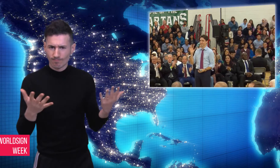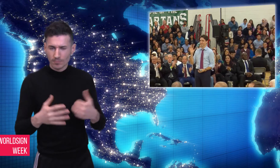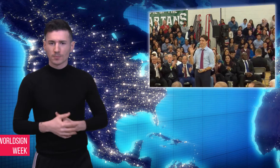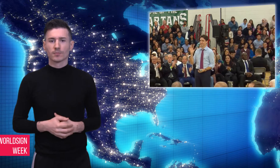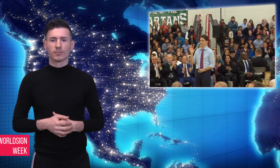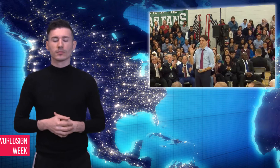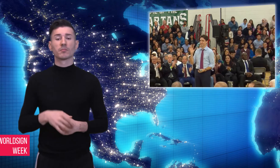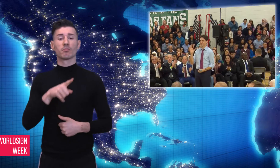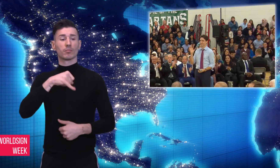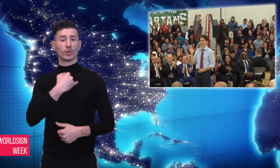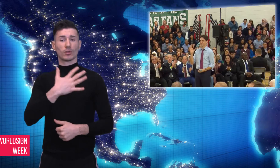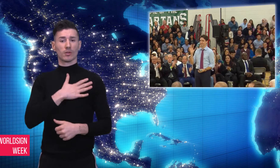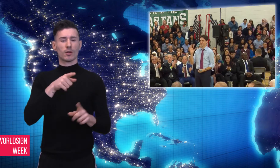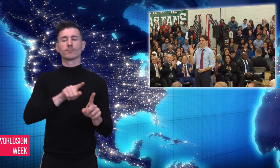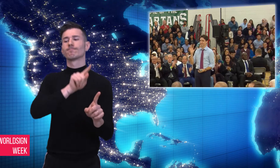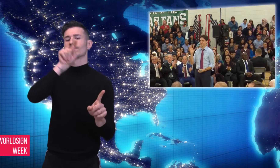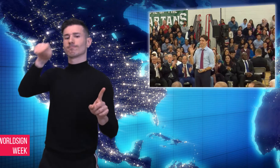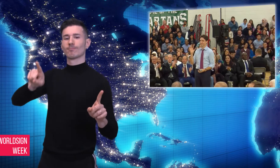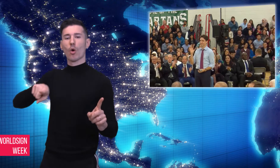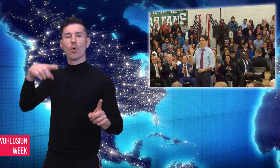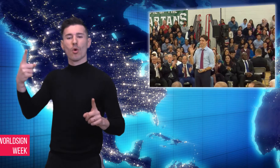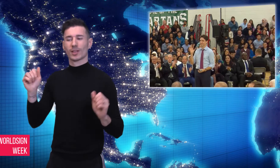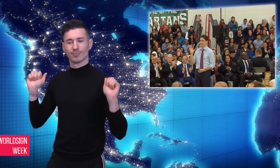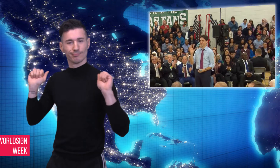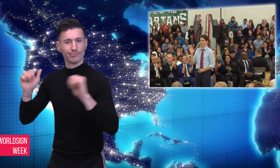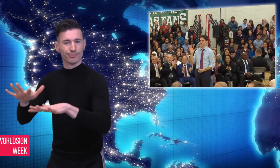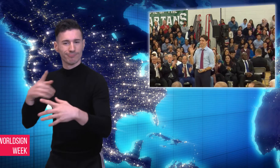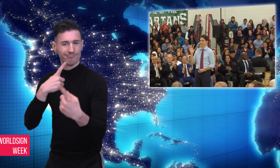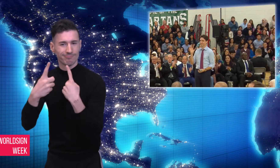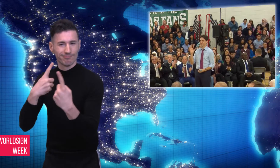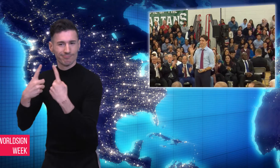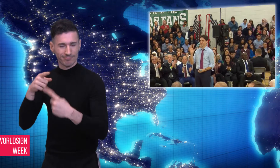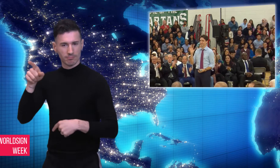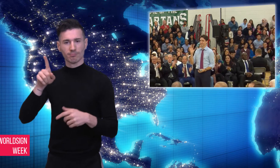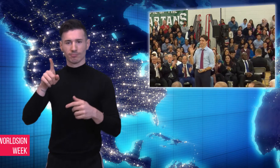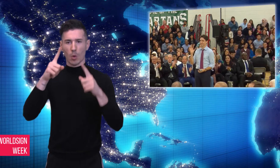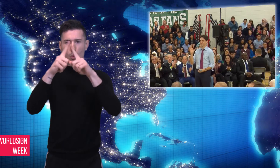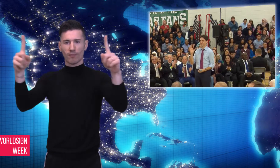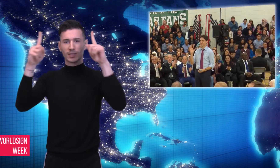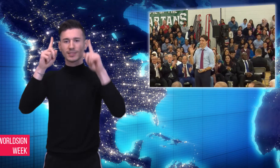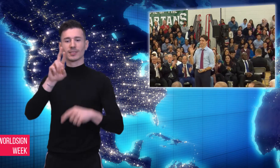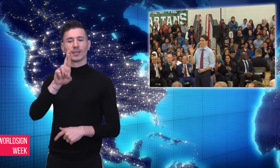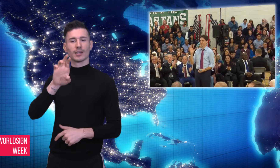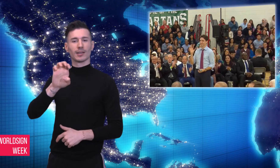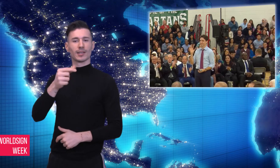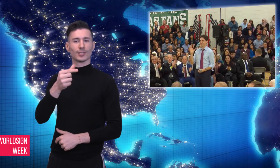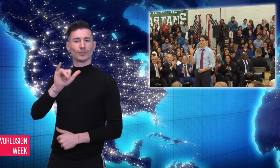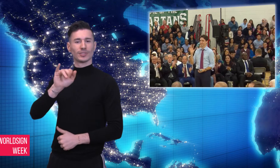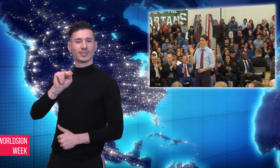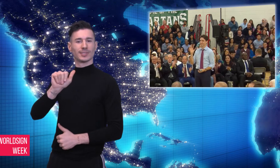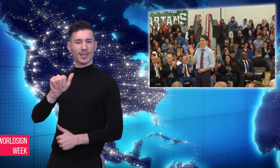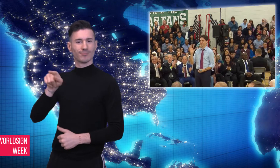was not included in the new “Accessible Canada Act” C-81 bill.